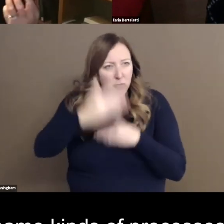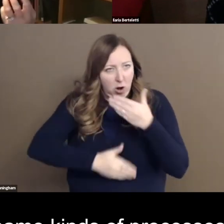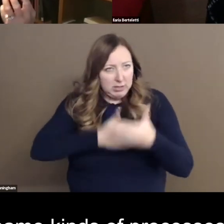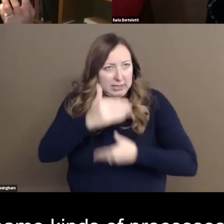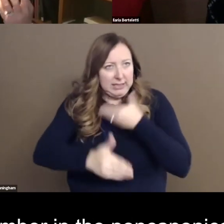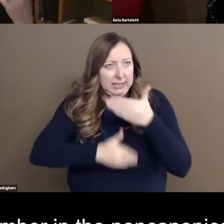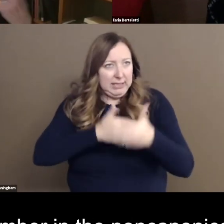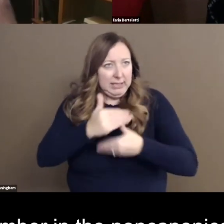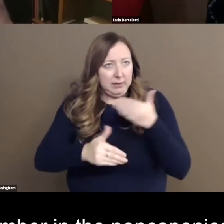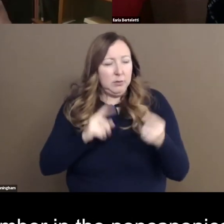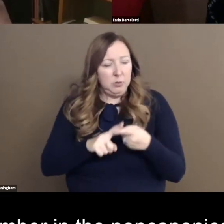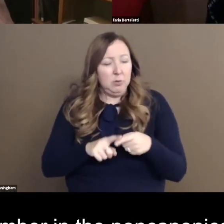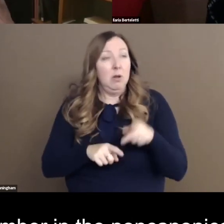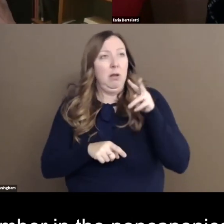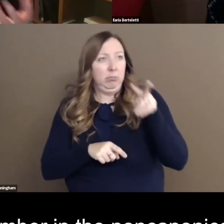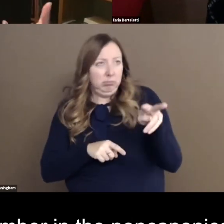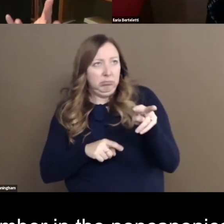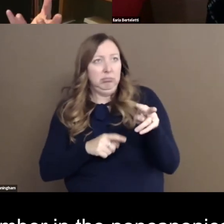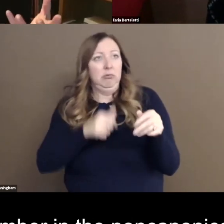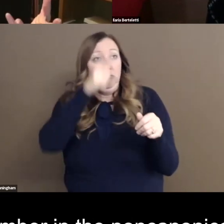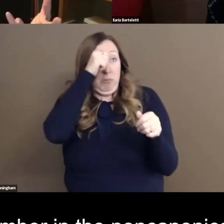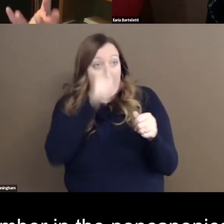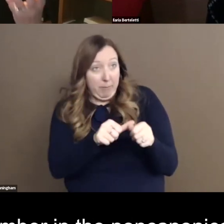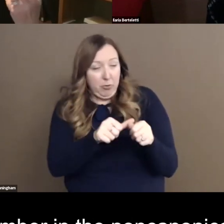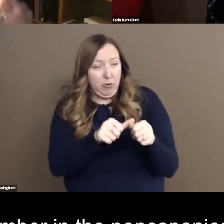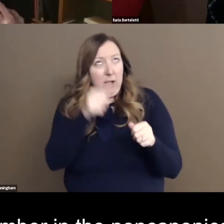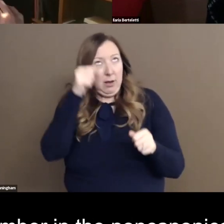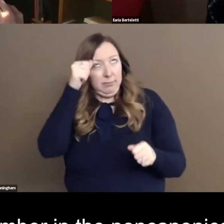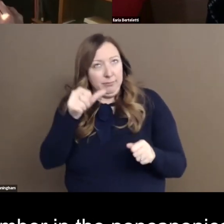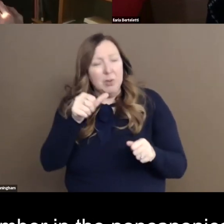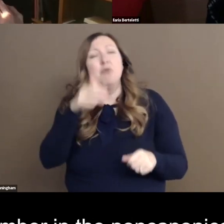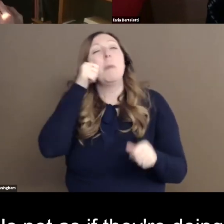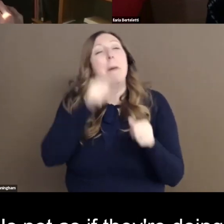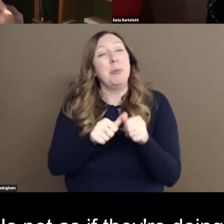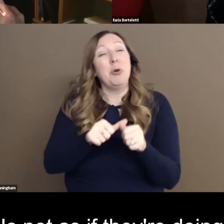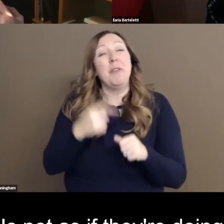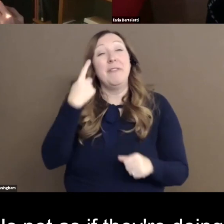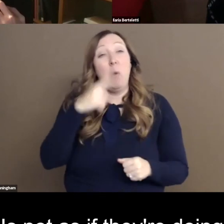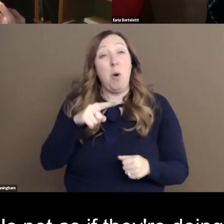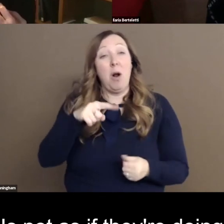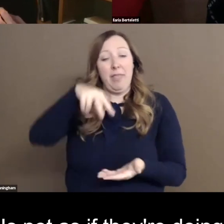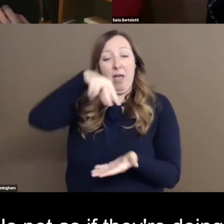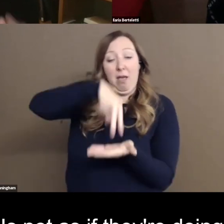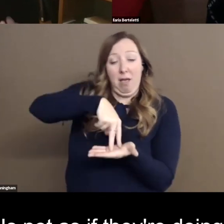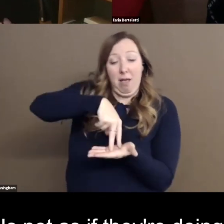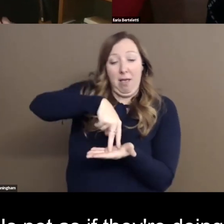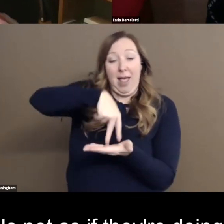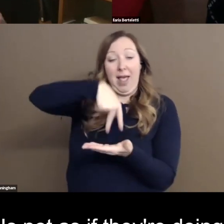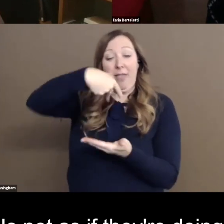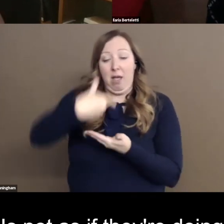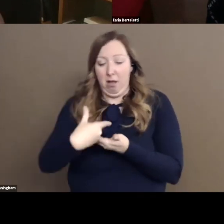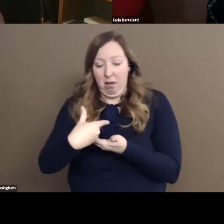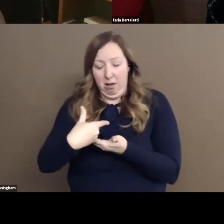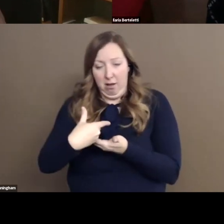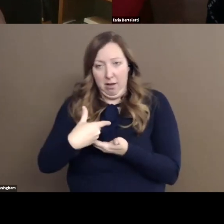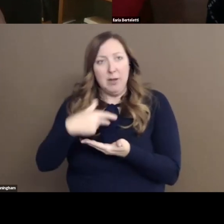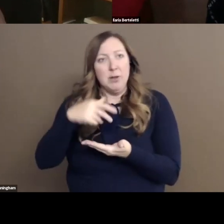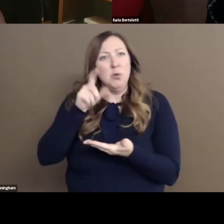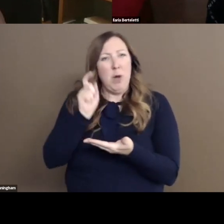shape remember in the non-canonical you have to also recover the shape it's not as if they're doing nothing in